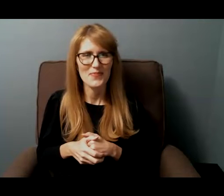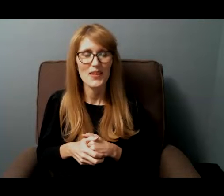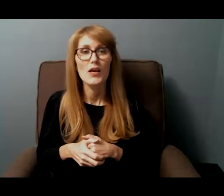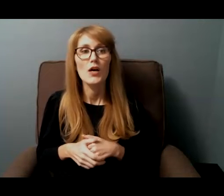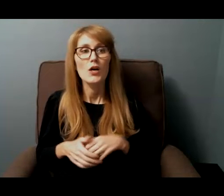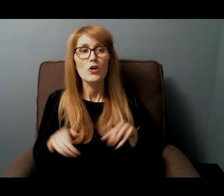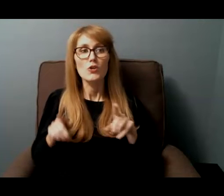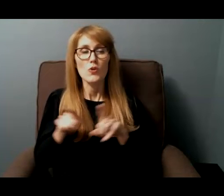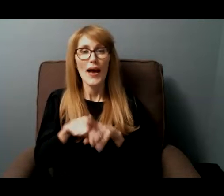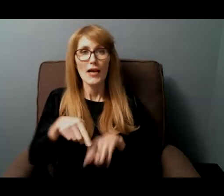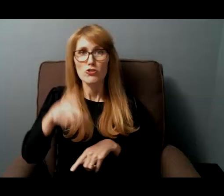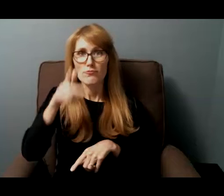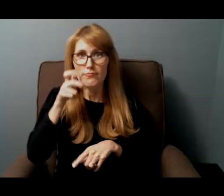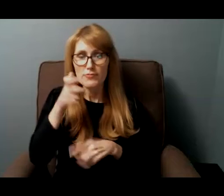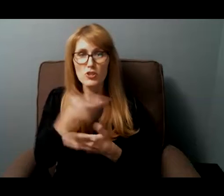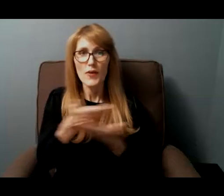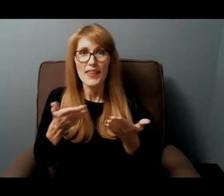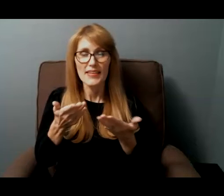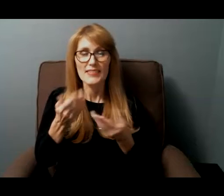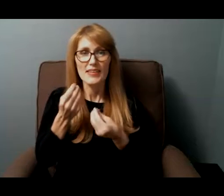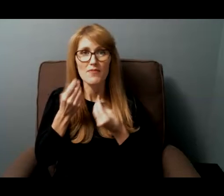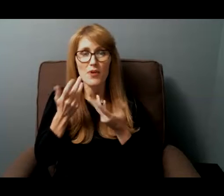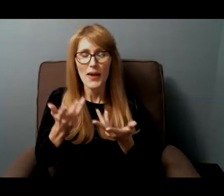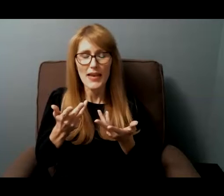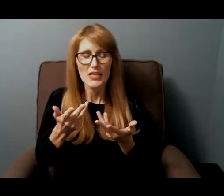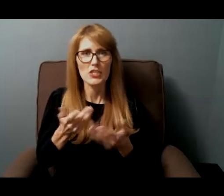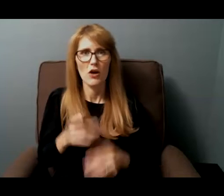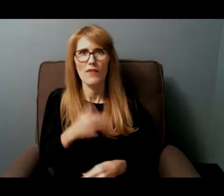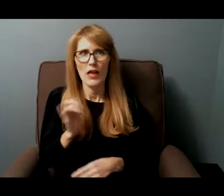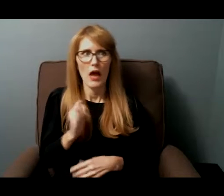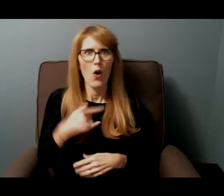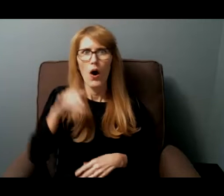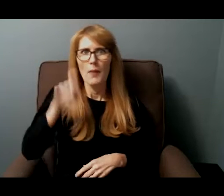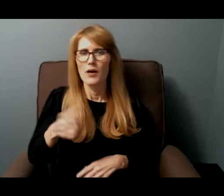during this webinar, rather than feeling like, oh, I've got to understand every little bit,